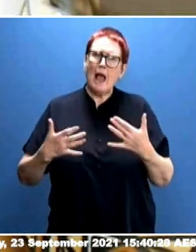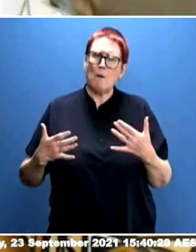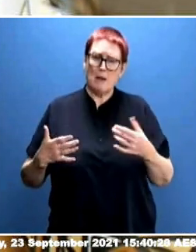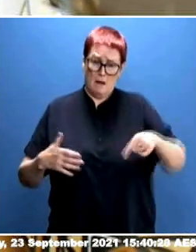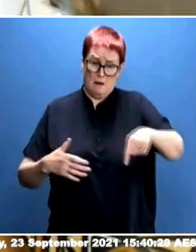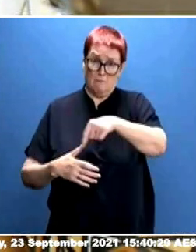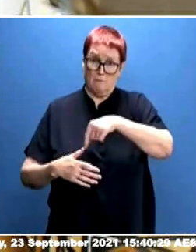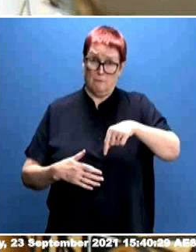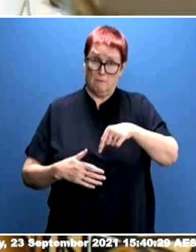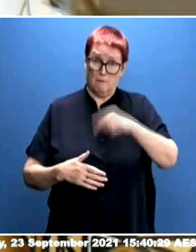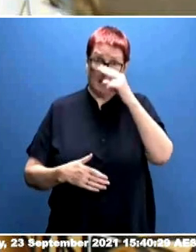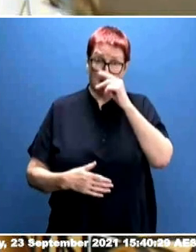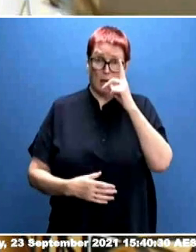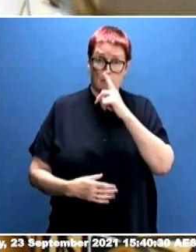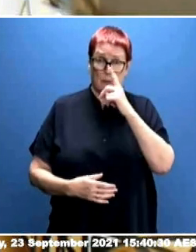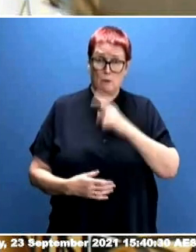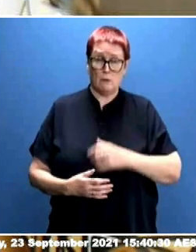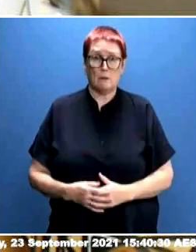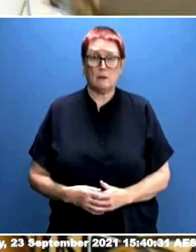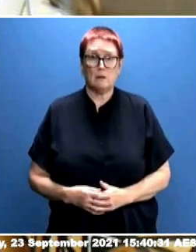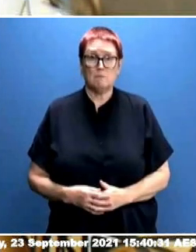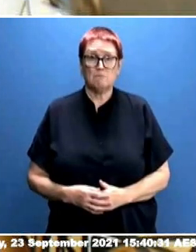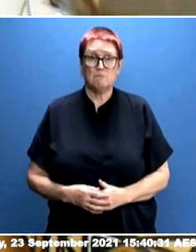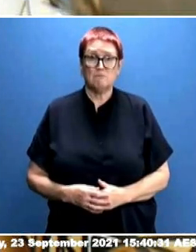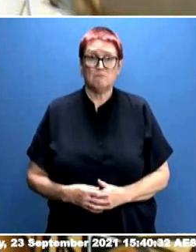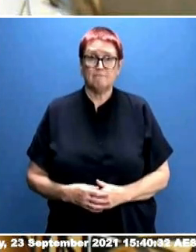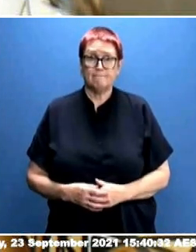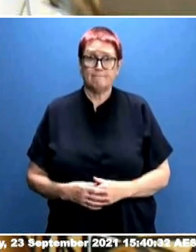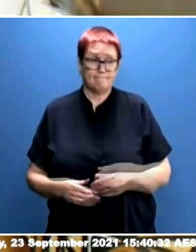people end up in juvenile justice?